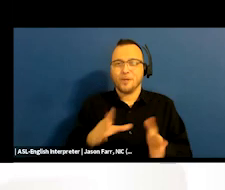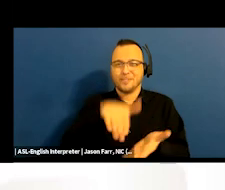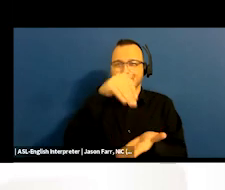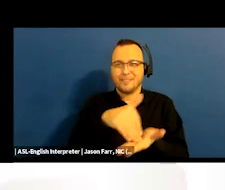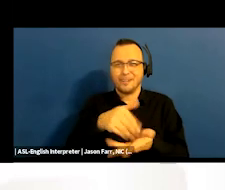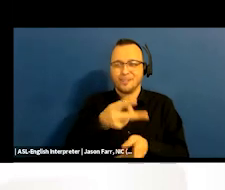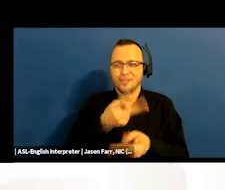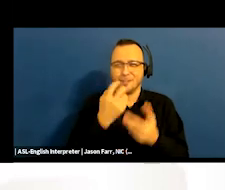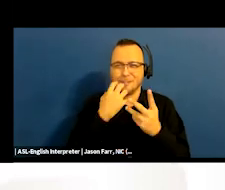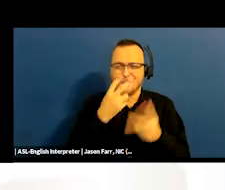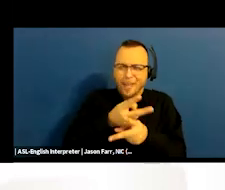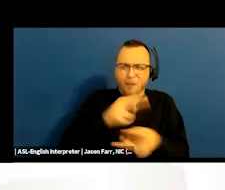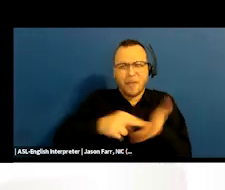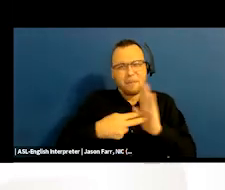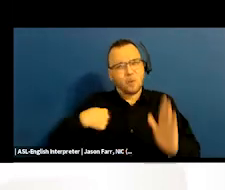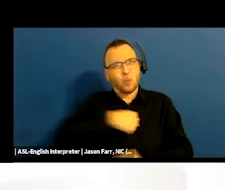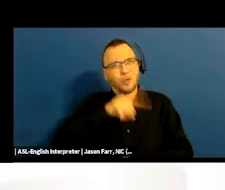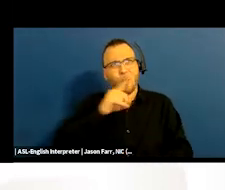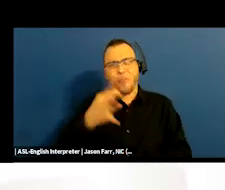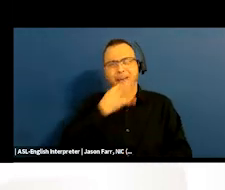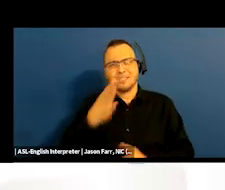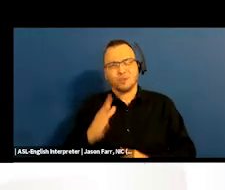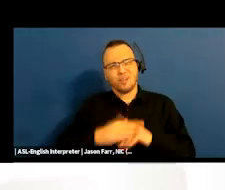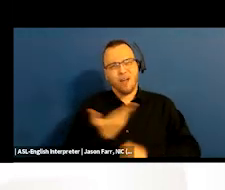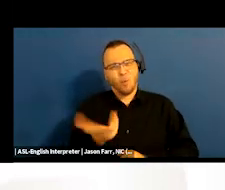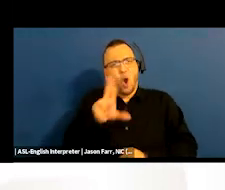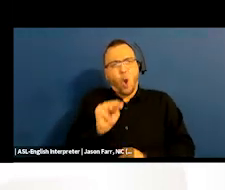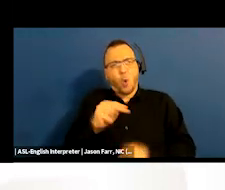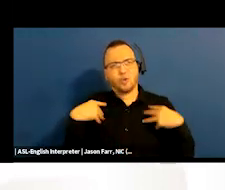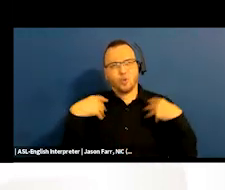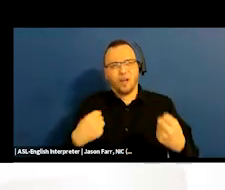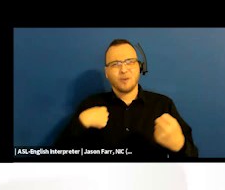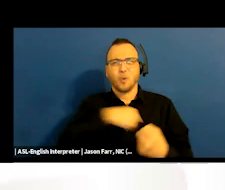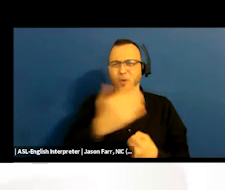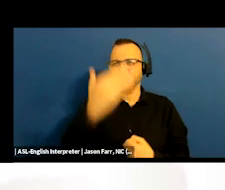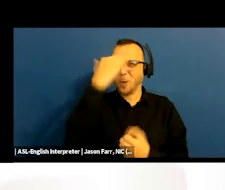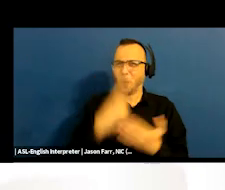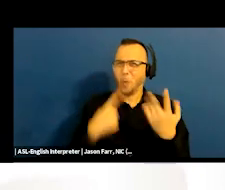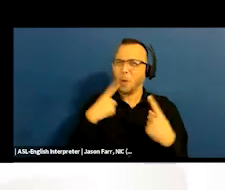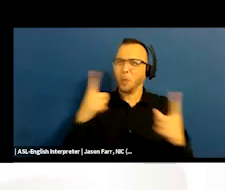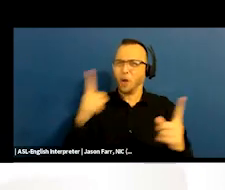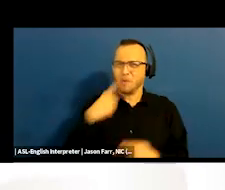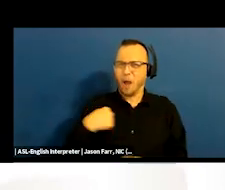The executive director and everyone's just really been behind, just really person-centered care, which I think is extremely important.